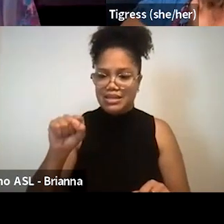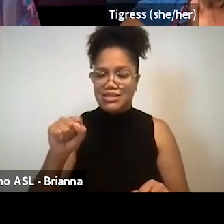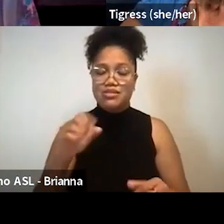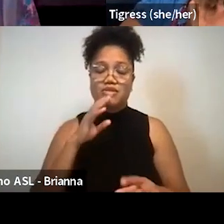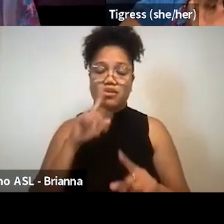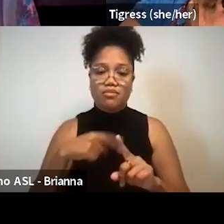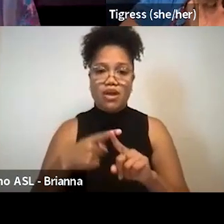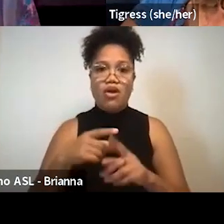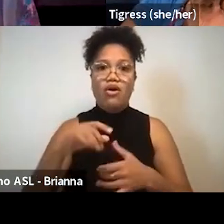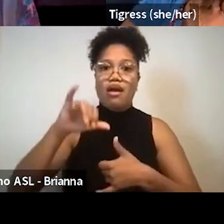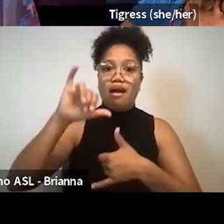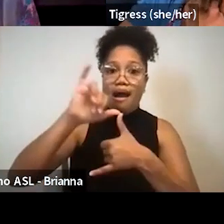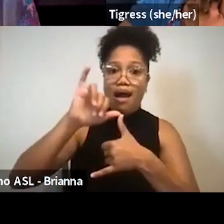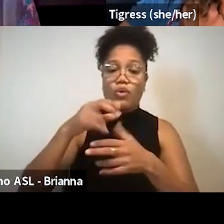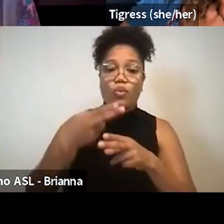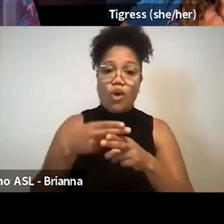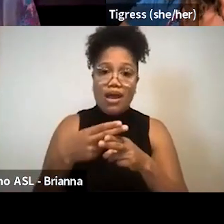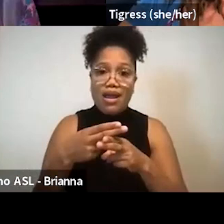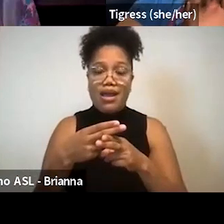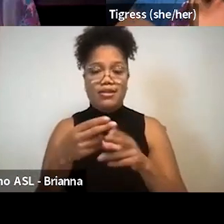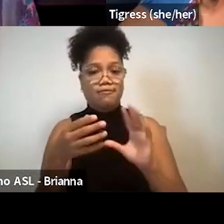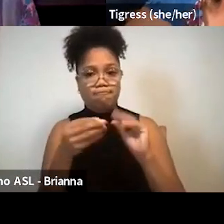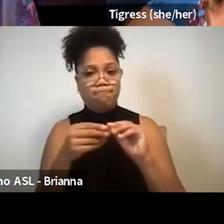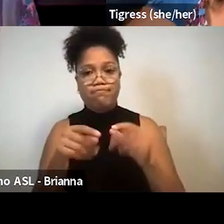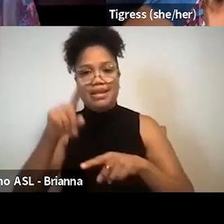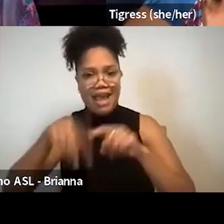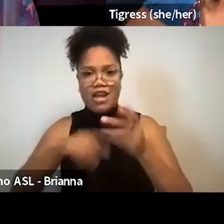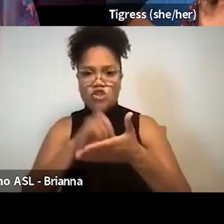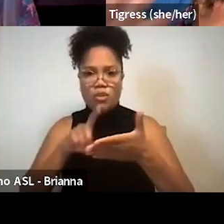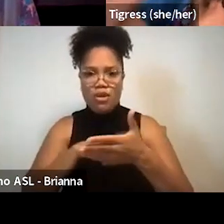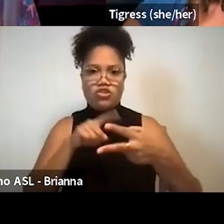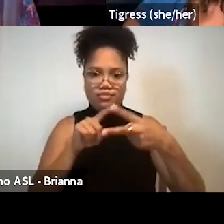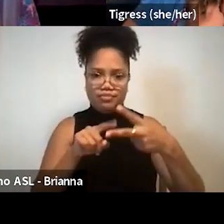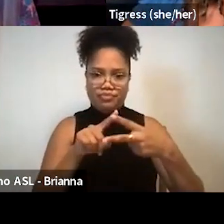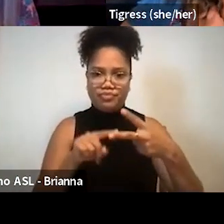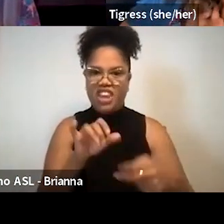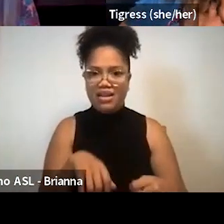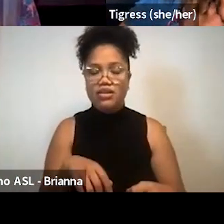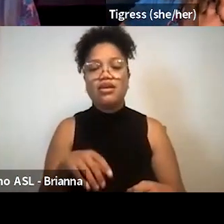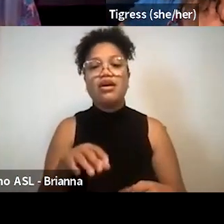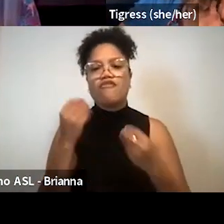height and weight as an area that cannot be discriminated against. And you can find all of that information on that for us website